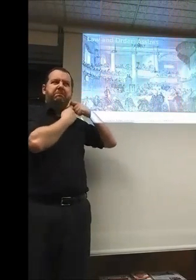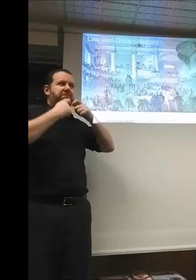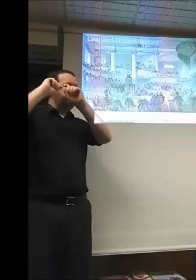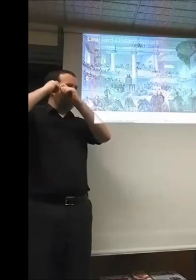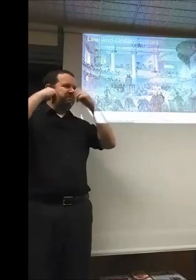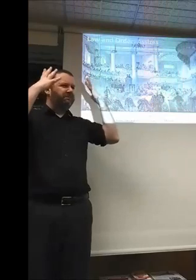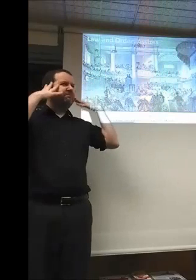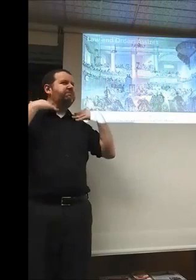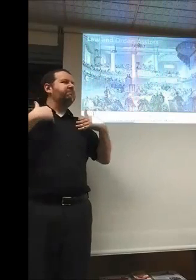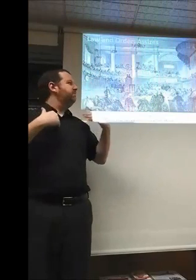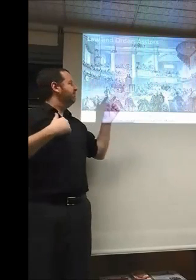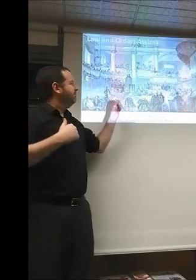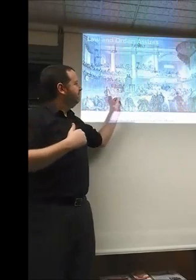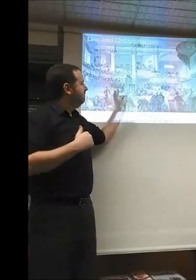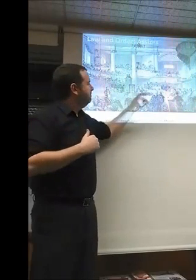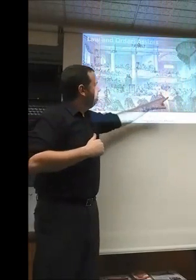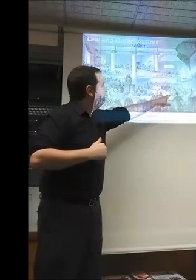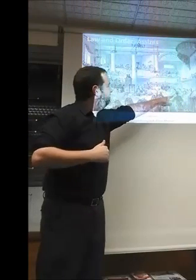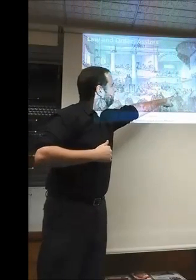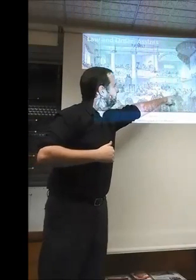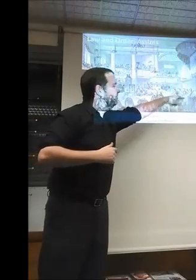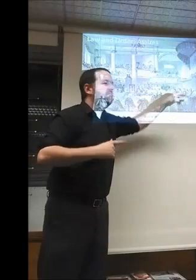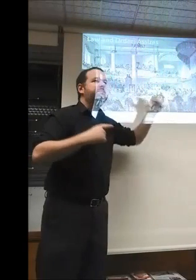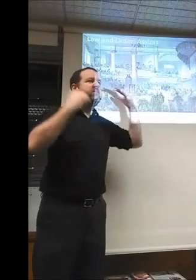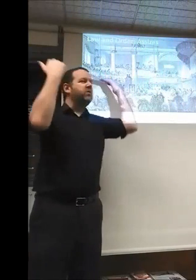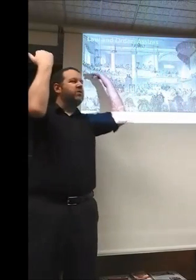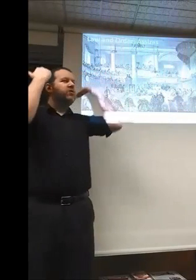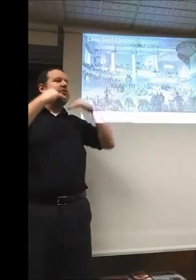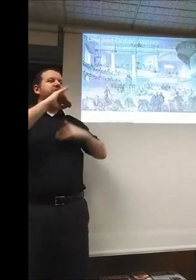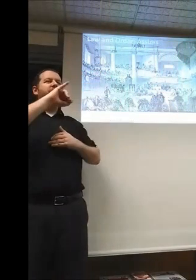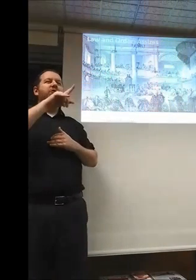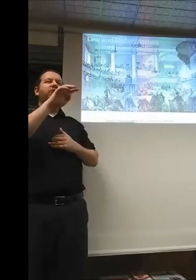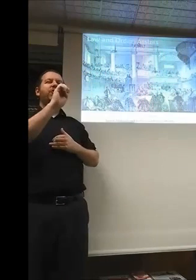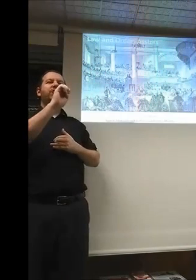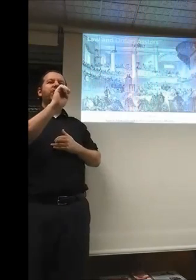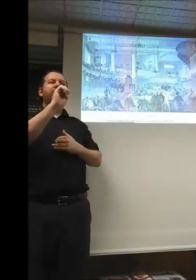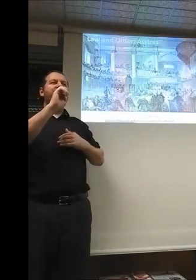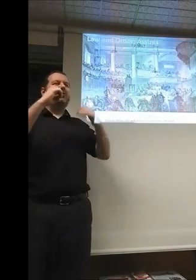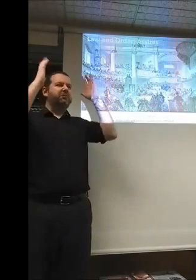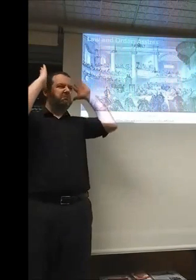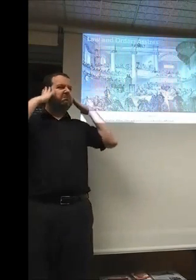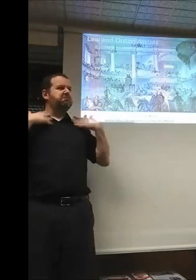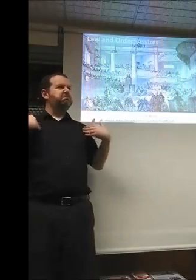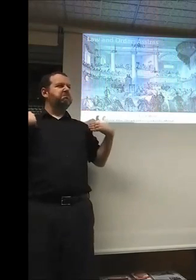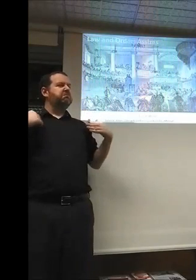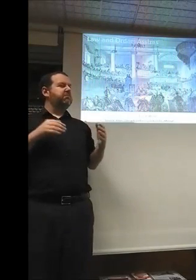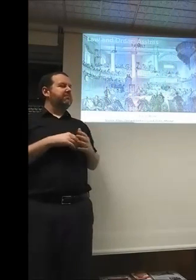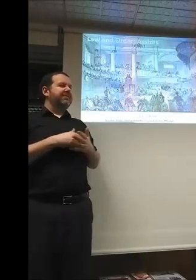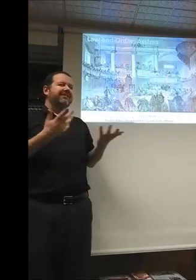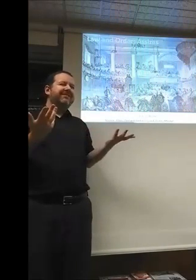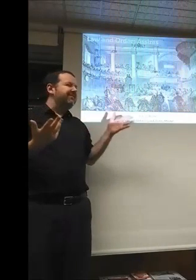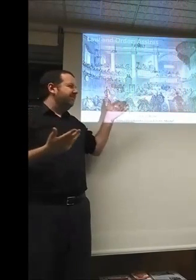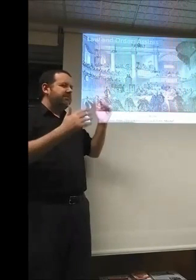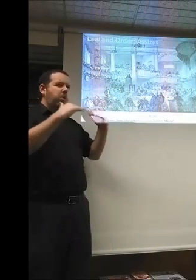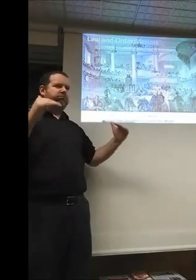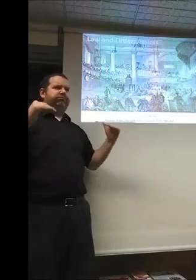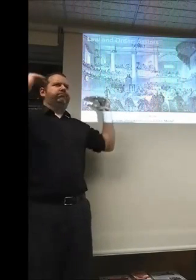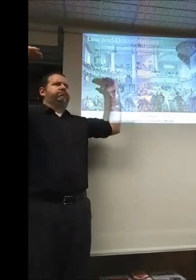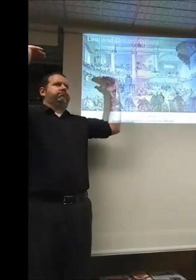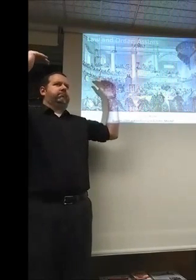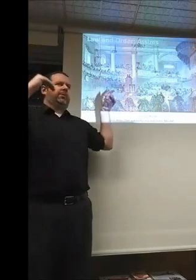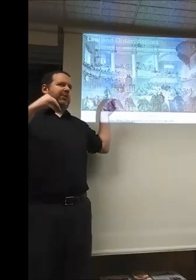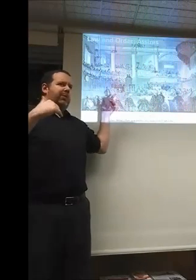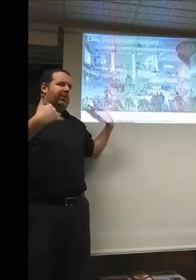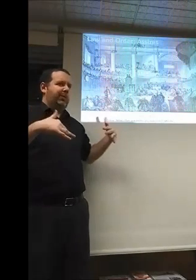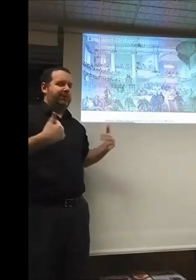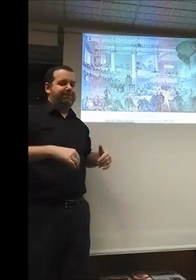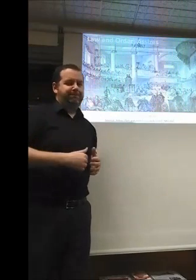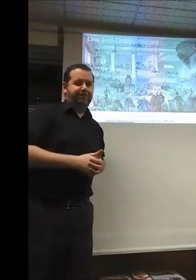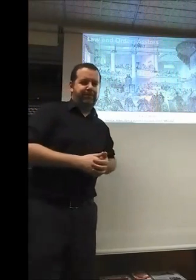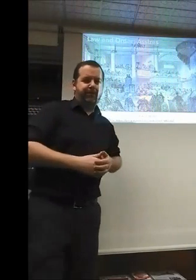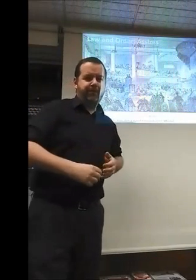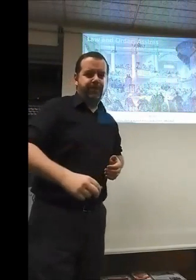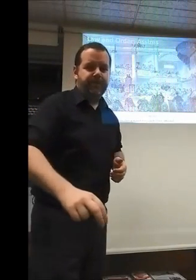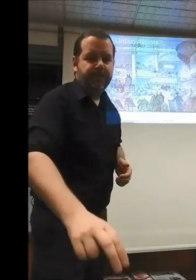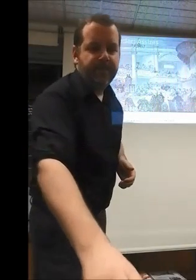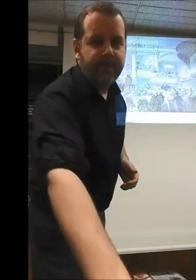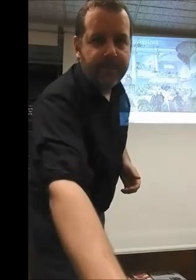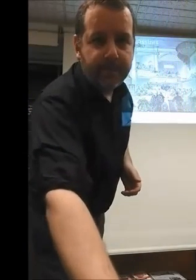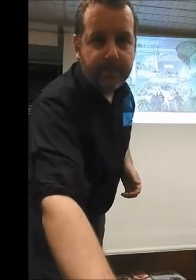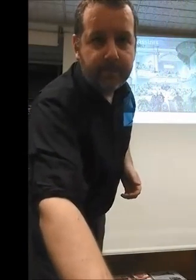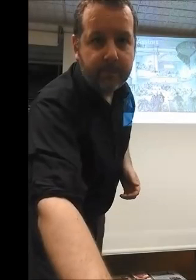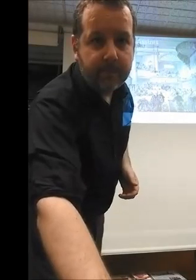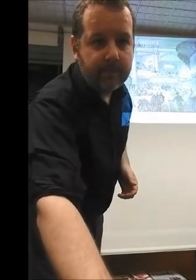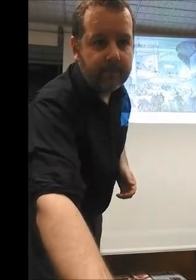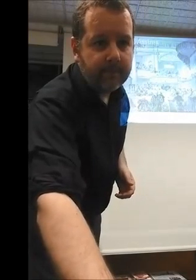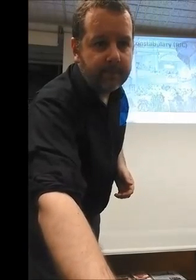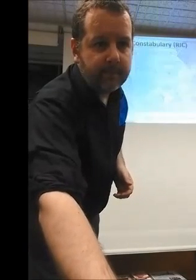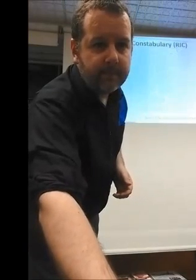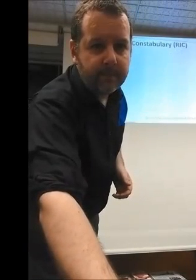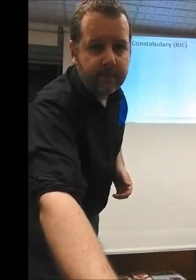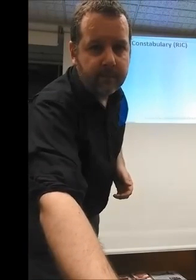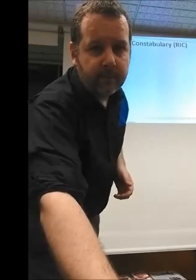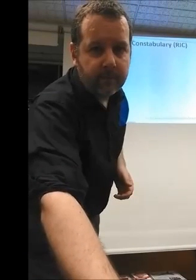wigs and they’re very formal, and that’s the judge, this is quite a high level of courts.